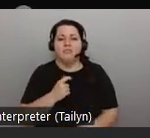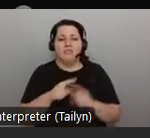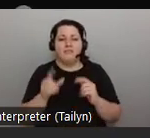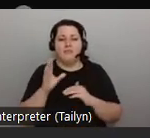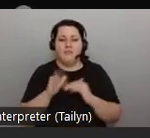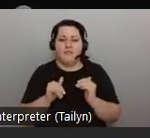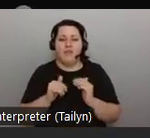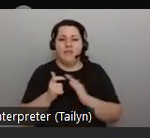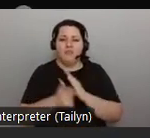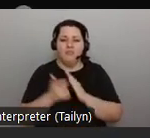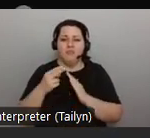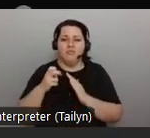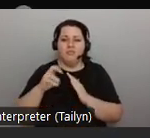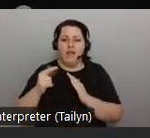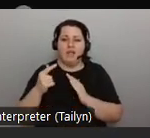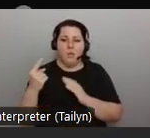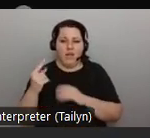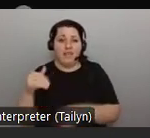experience better for users. Now, if you notice, this one is a different color. It's